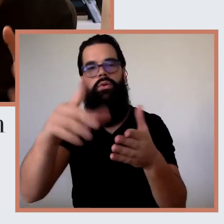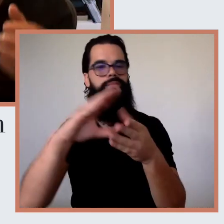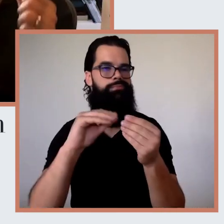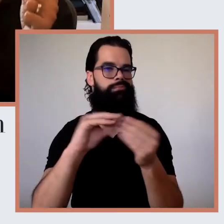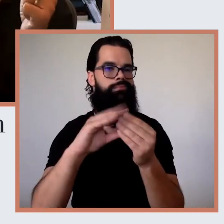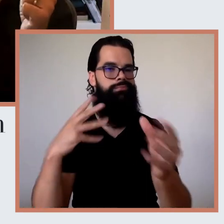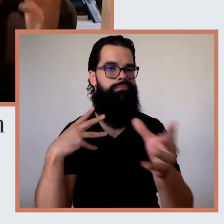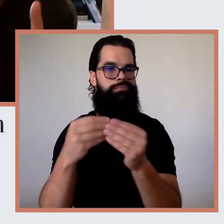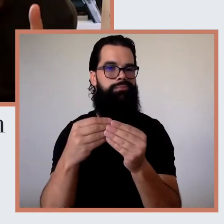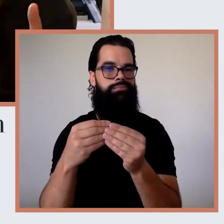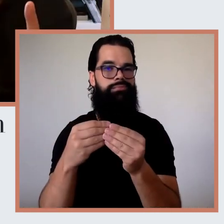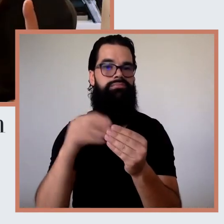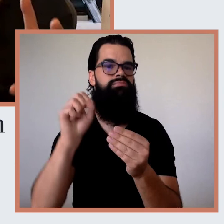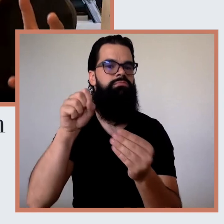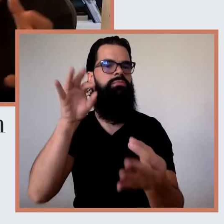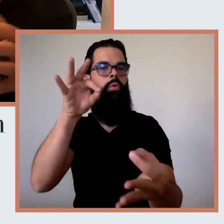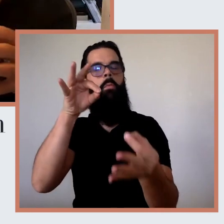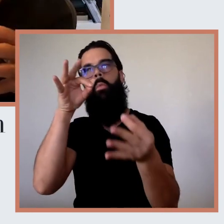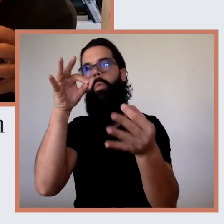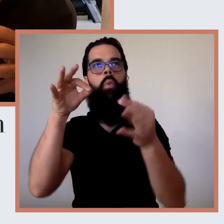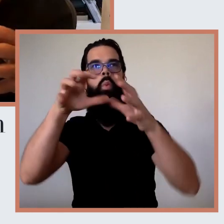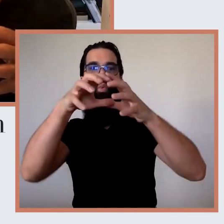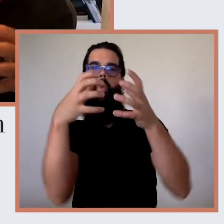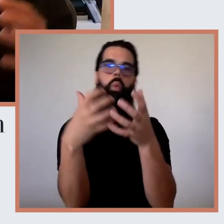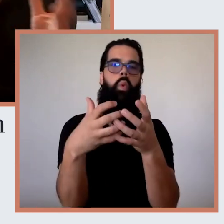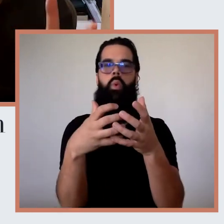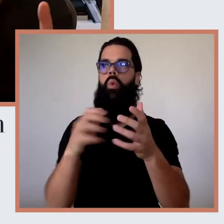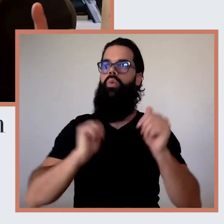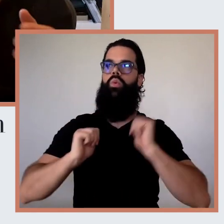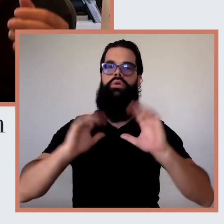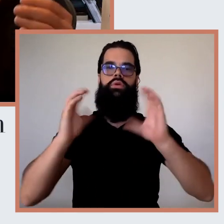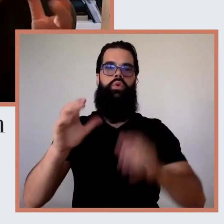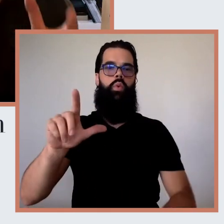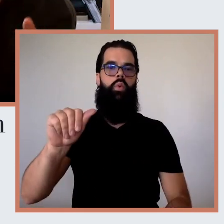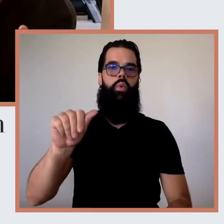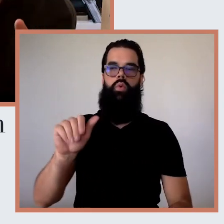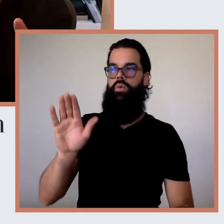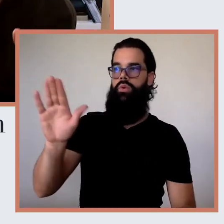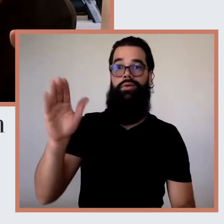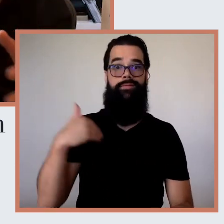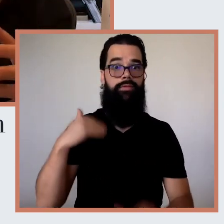on what it is you're talking about. In a perfect world, an acting class in Los Angeles